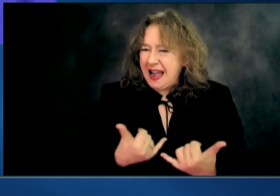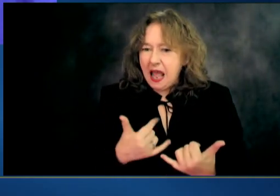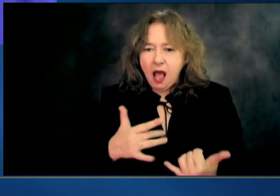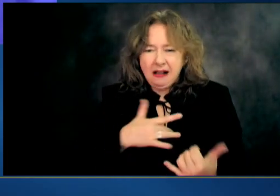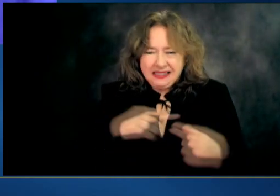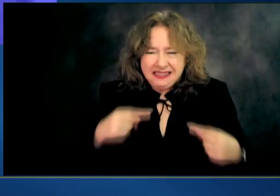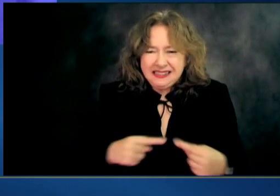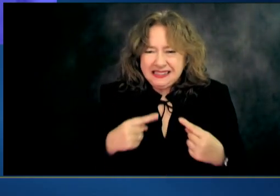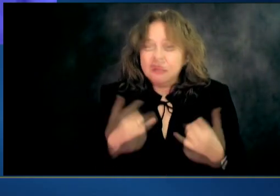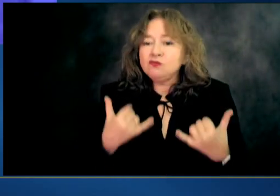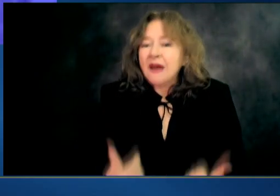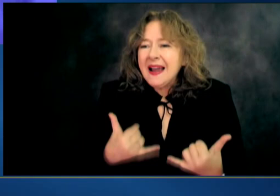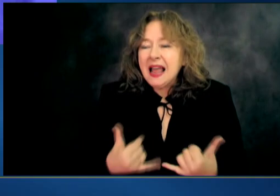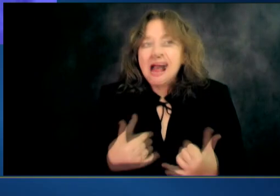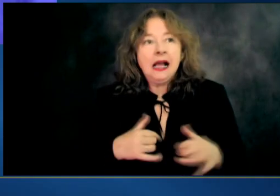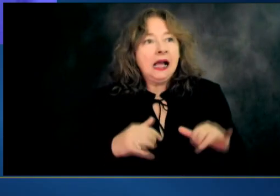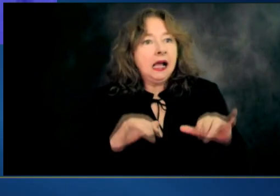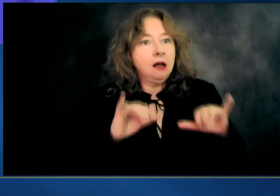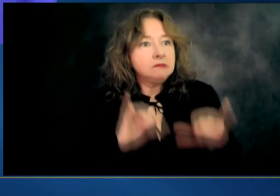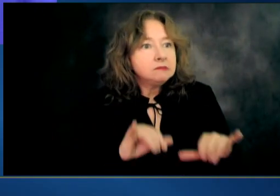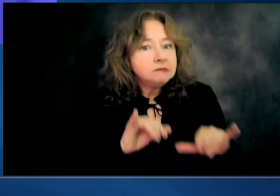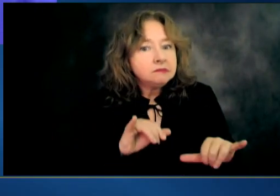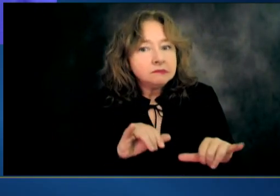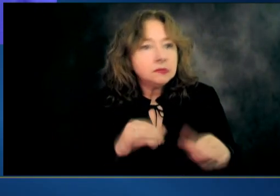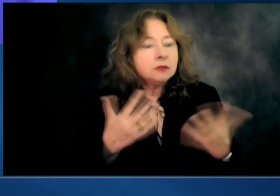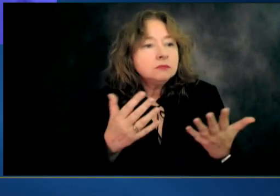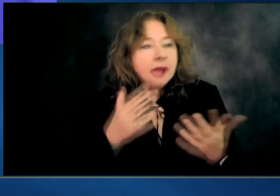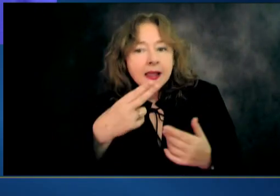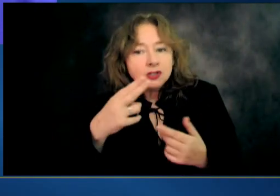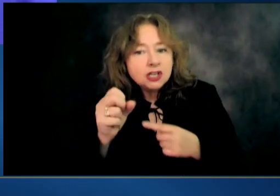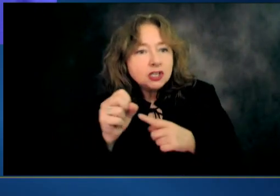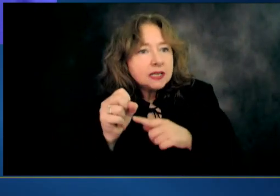"Tell me, what can we do? What can HHS do better?" I was told some very simple things